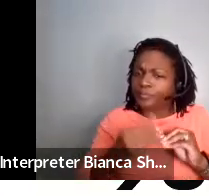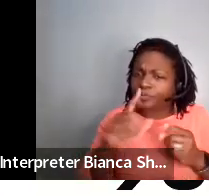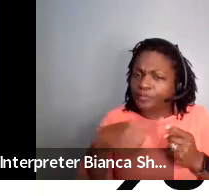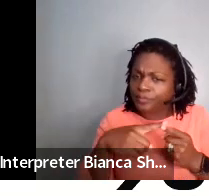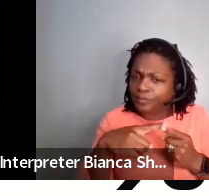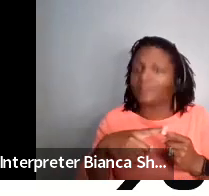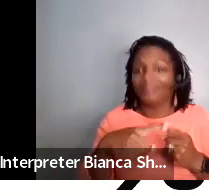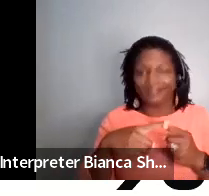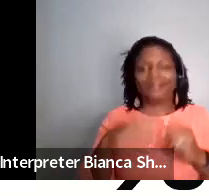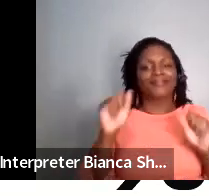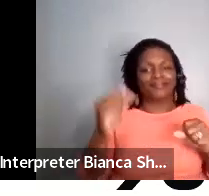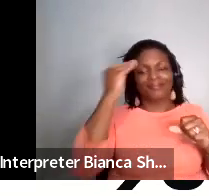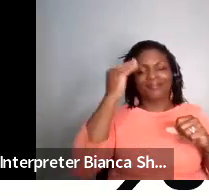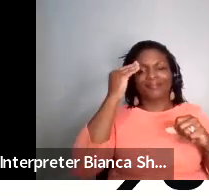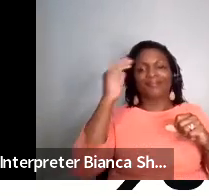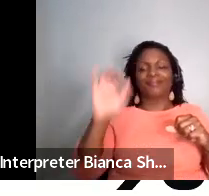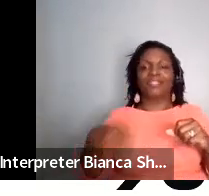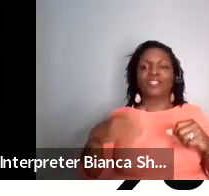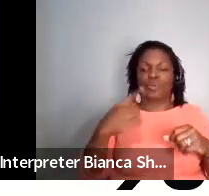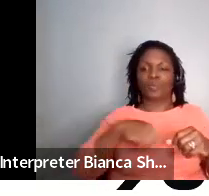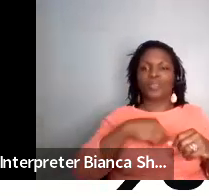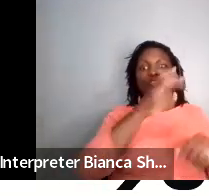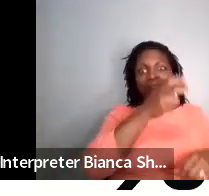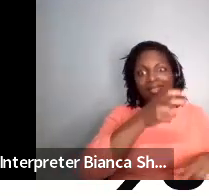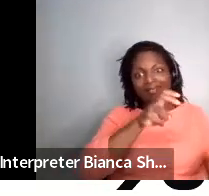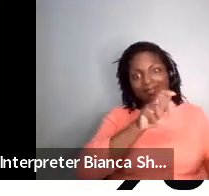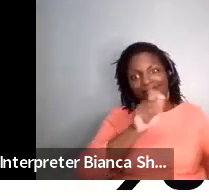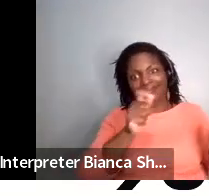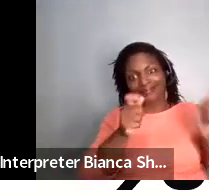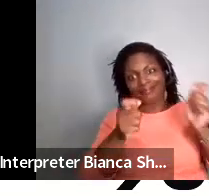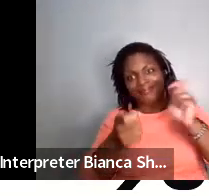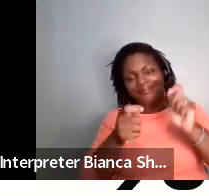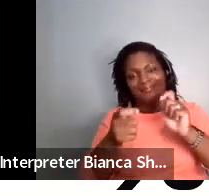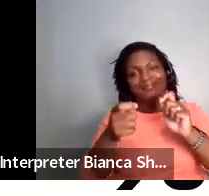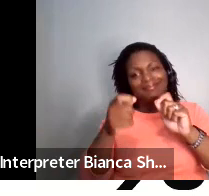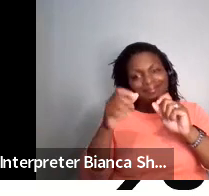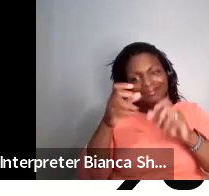As we work towards this transformation together, we know that clear, coordinated, and aligned communication.